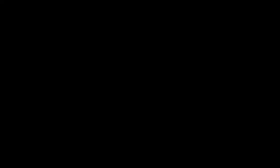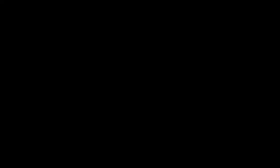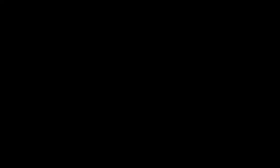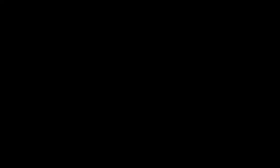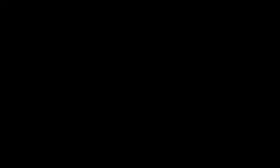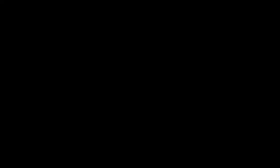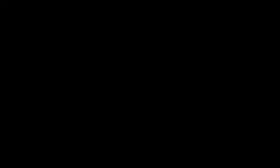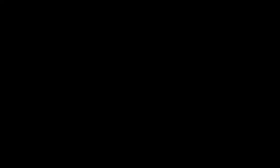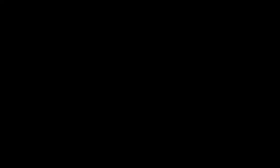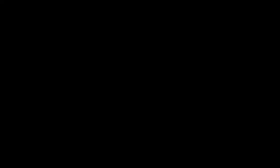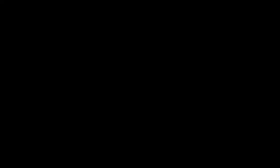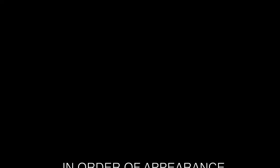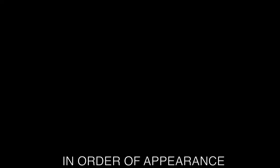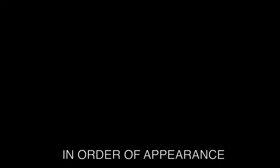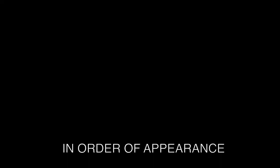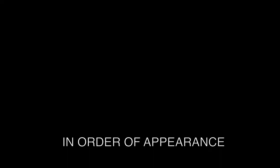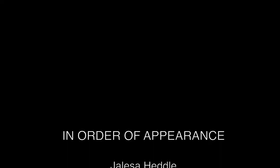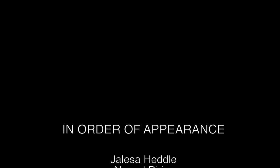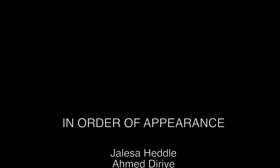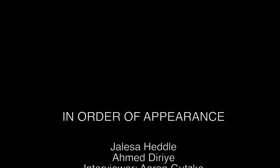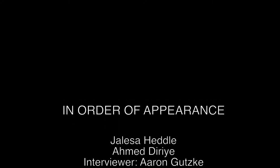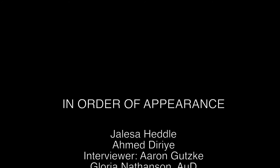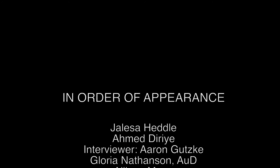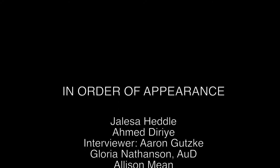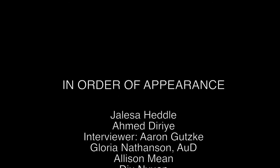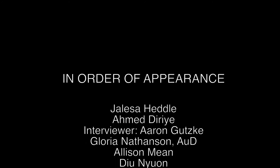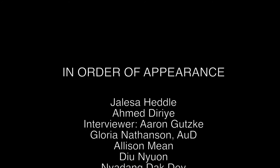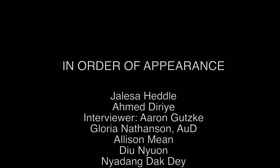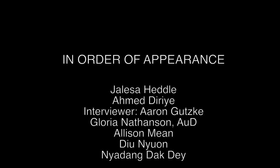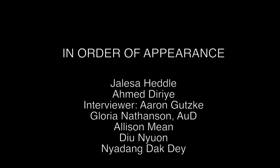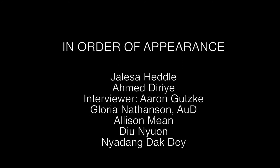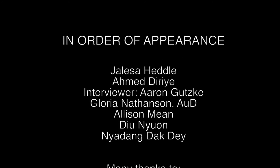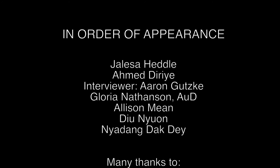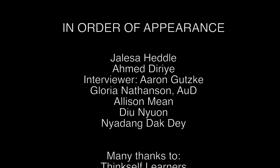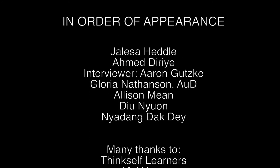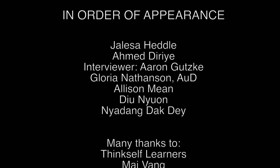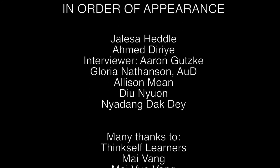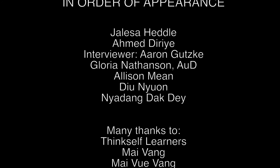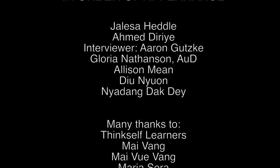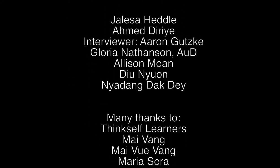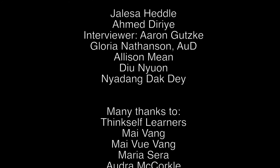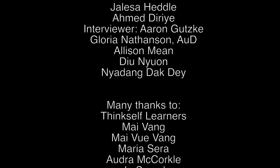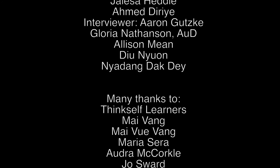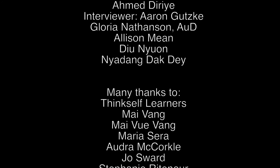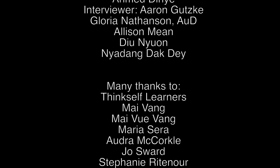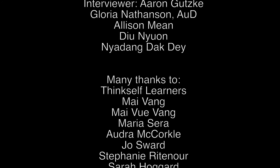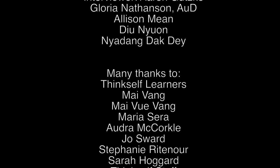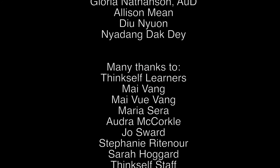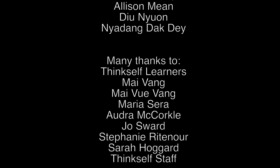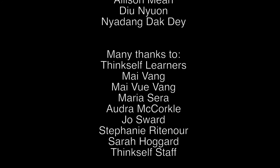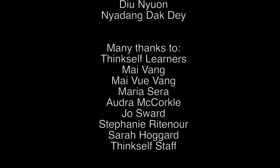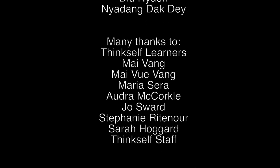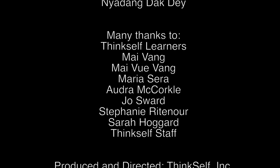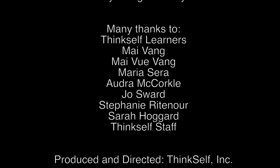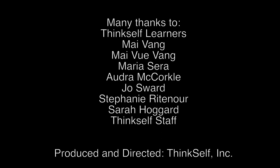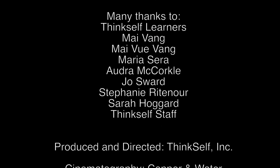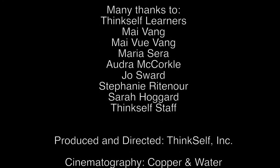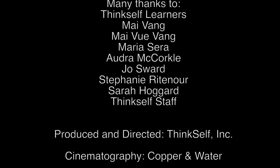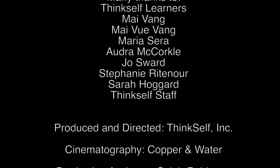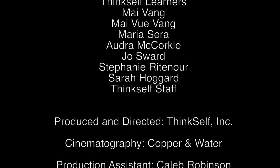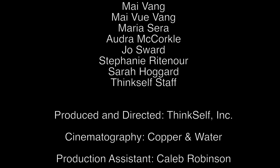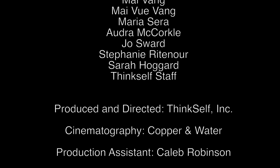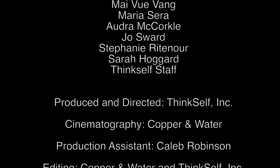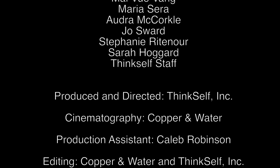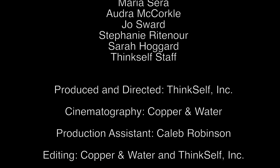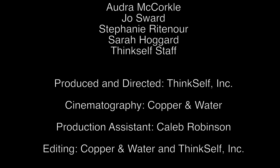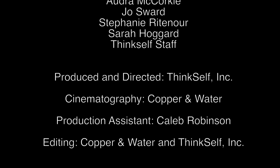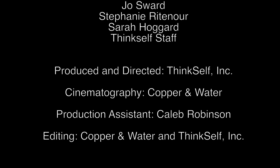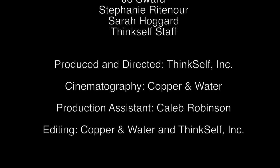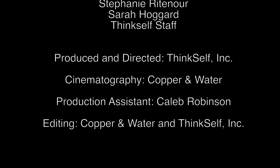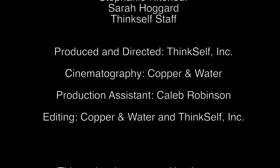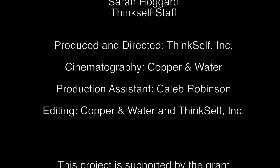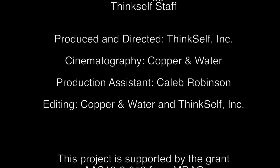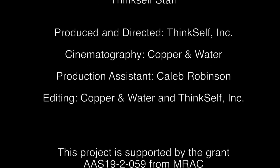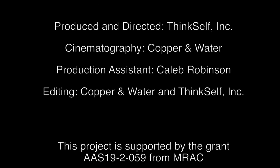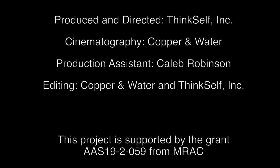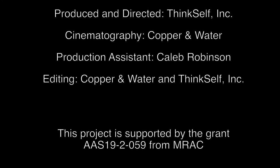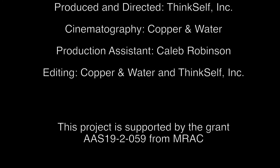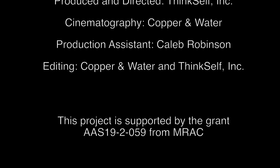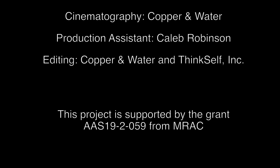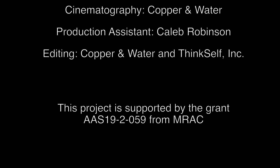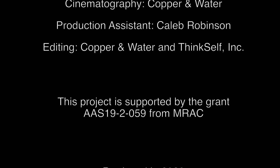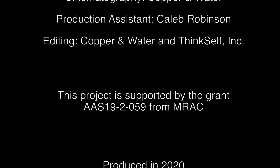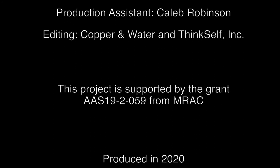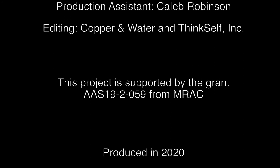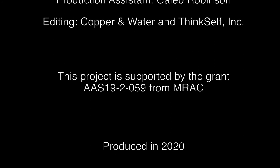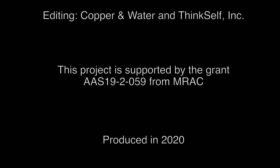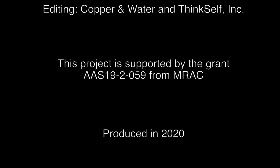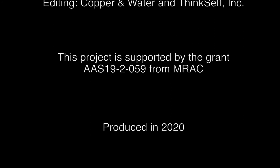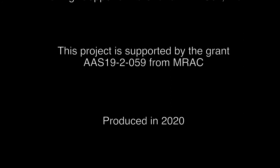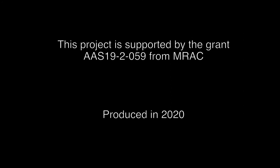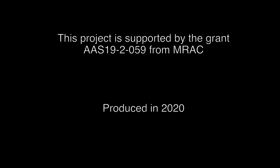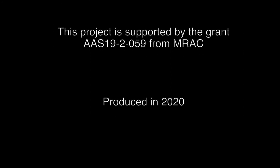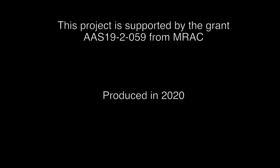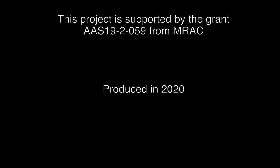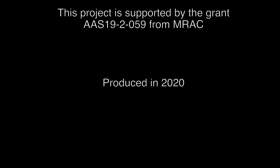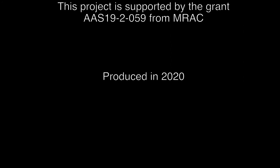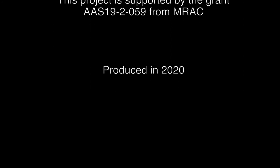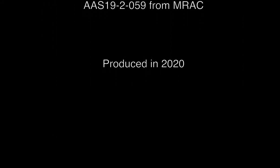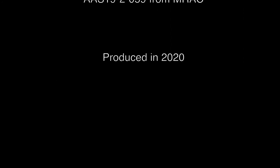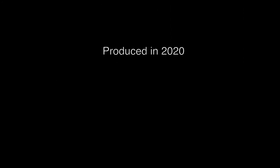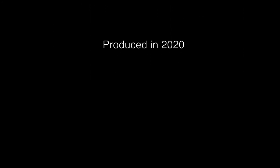[Film Credits]